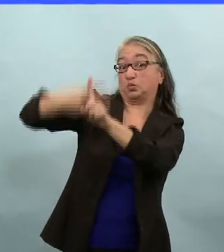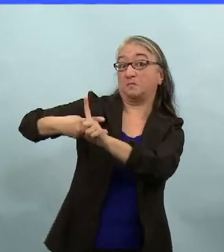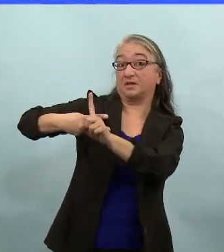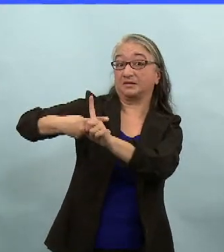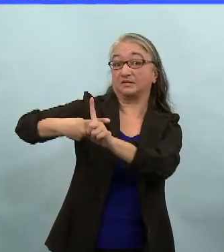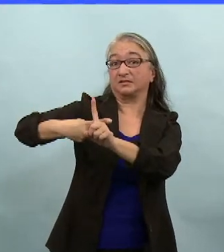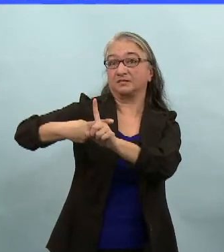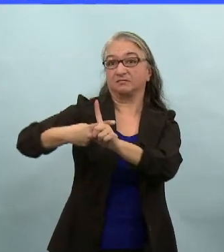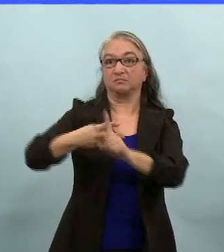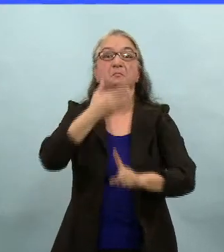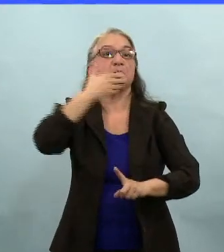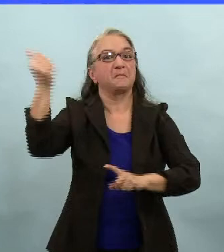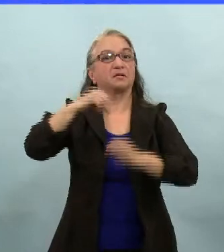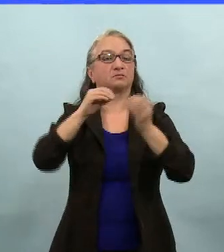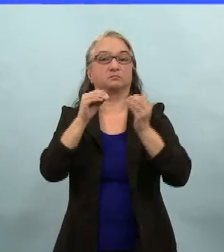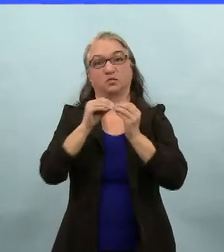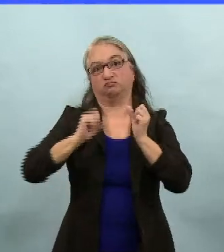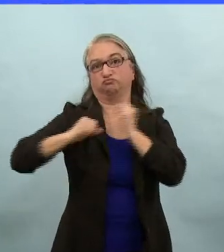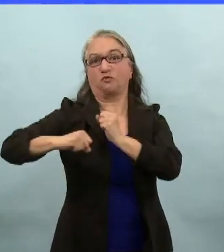finally we don't know what might be coming next